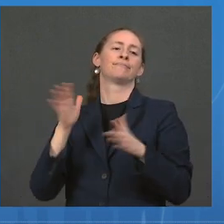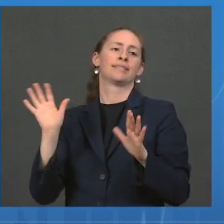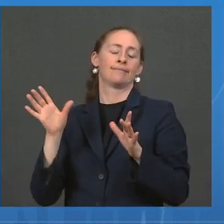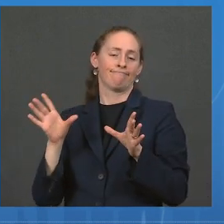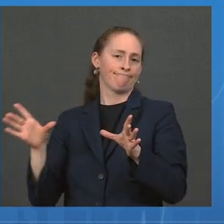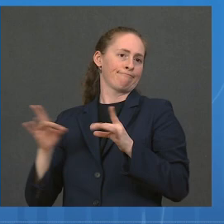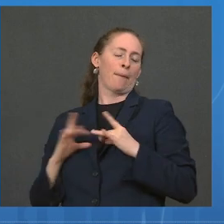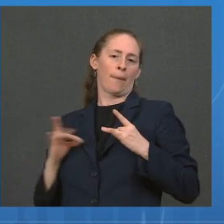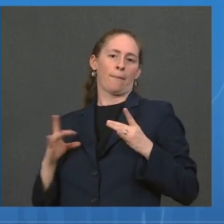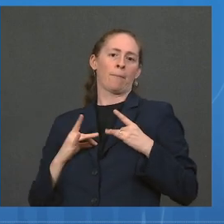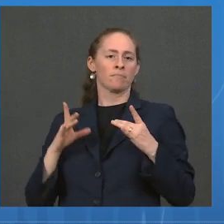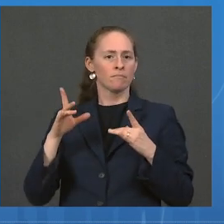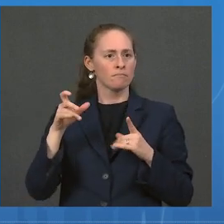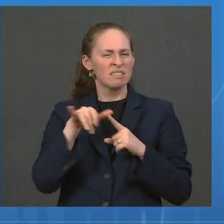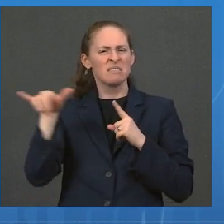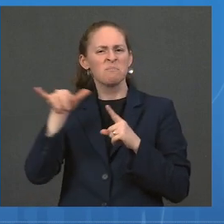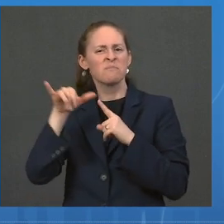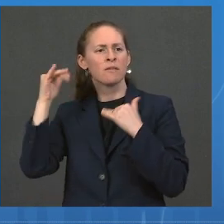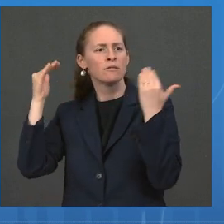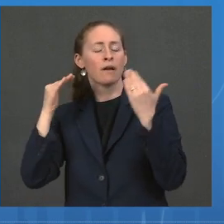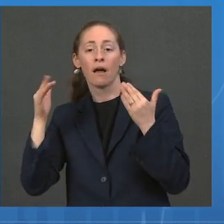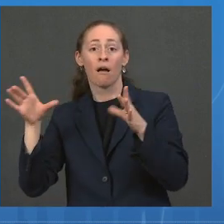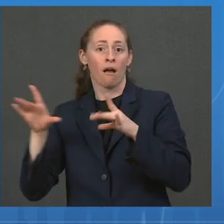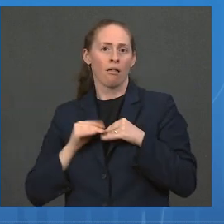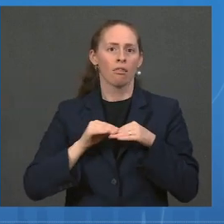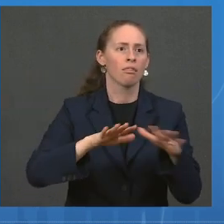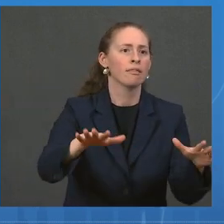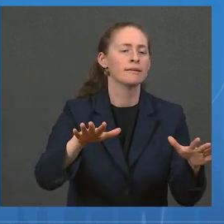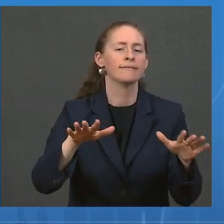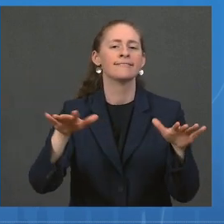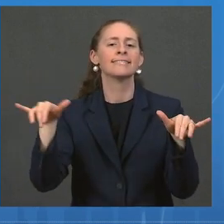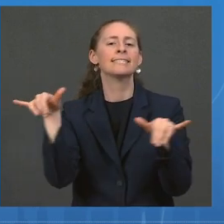and they transmit the infection as readily as the adults do.